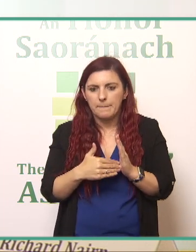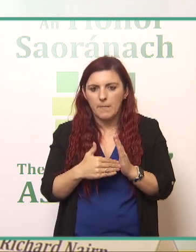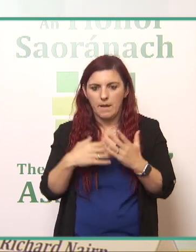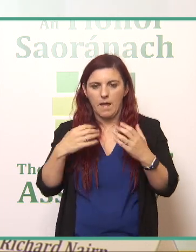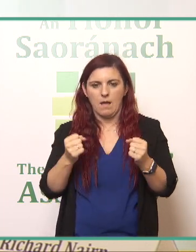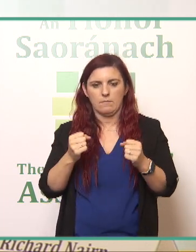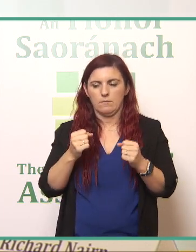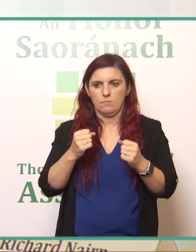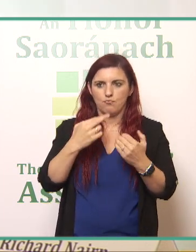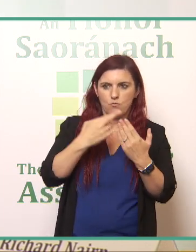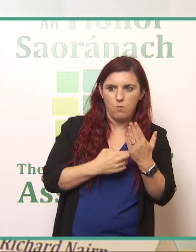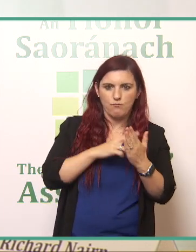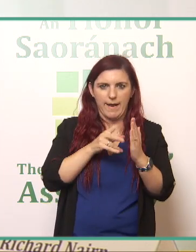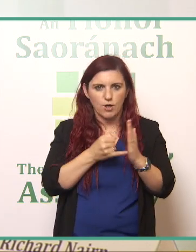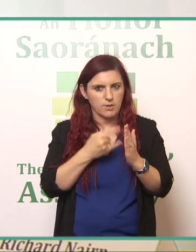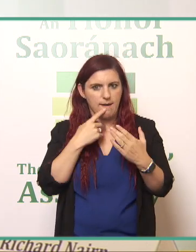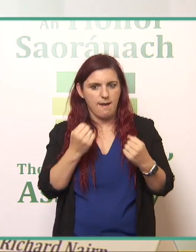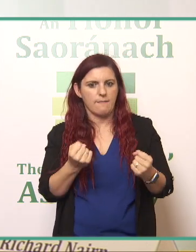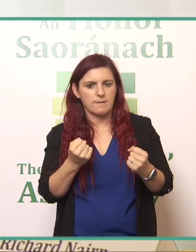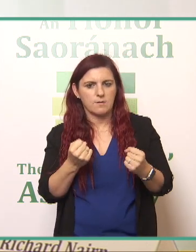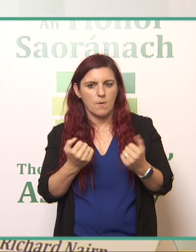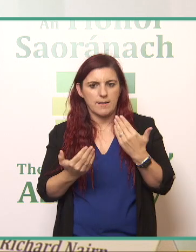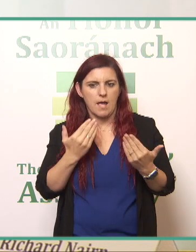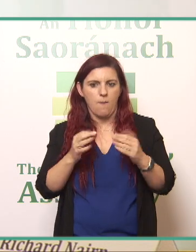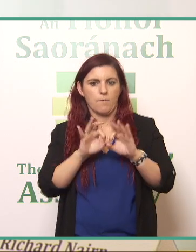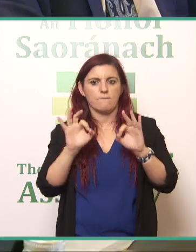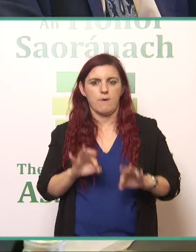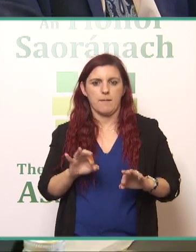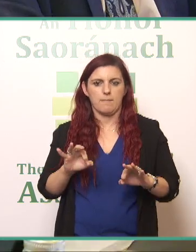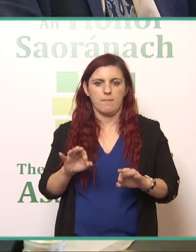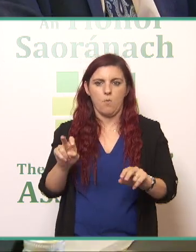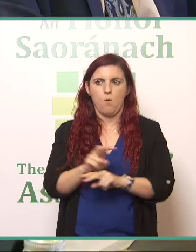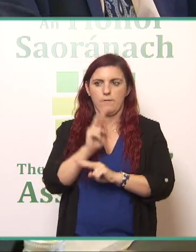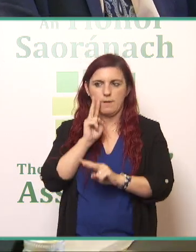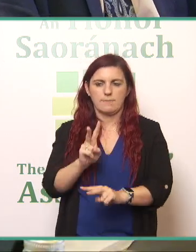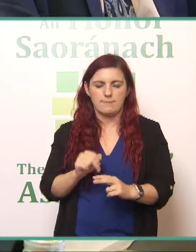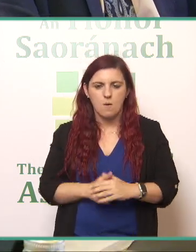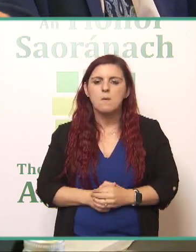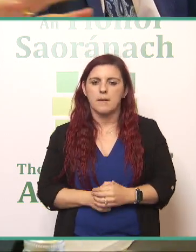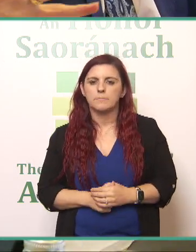as well. So that's how I would frame the oversight. Yeah. Thank you. And okay